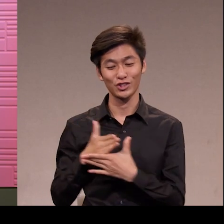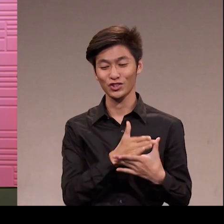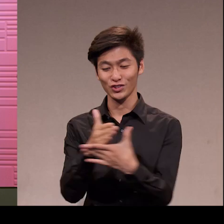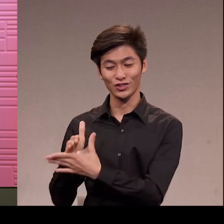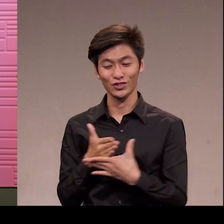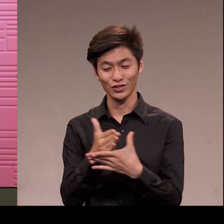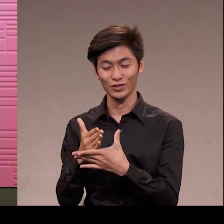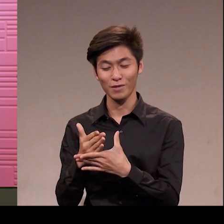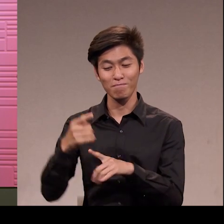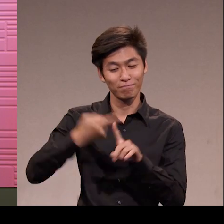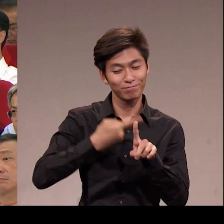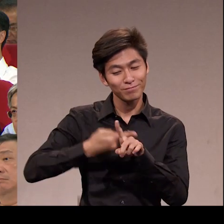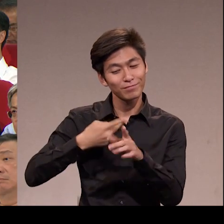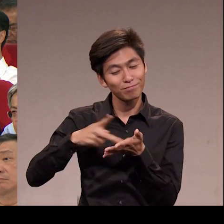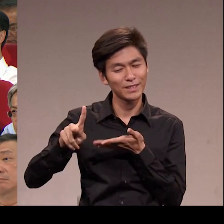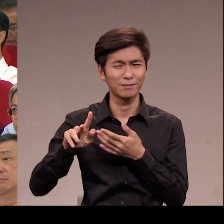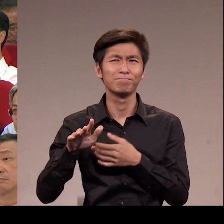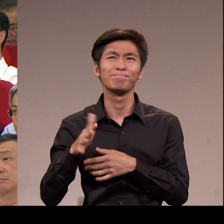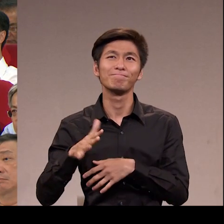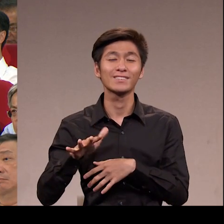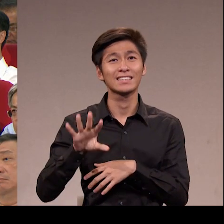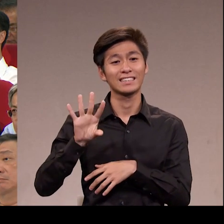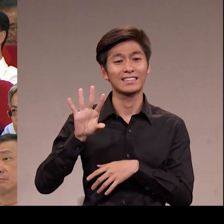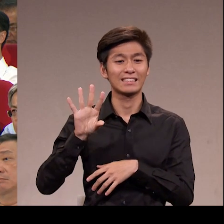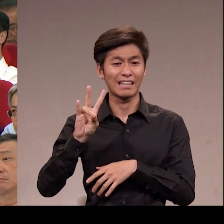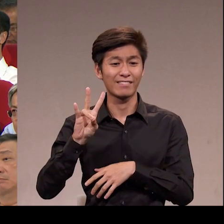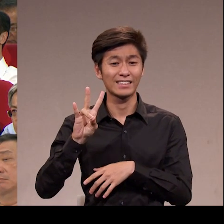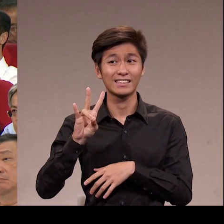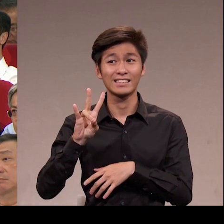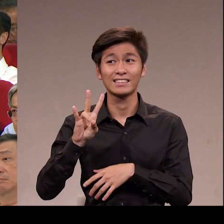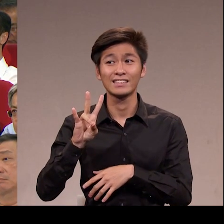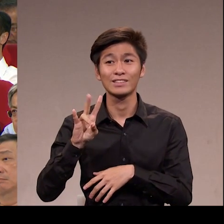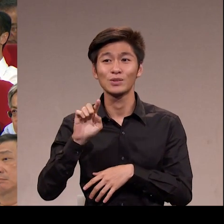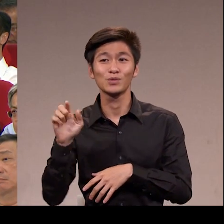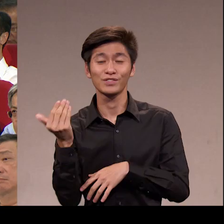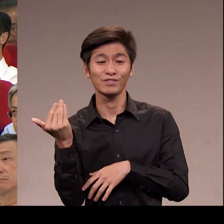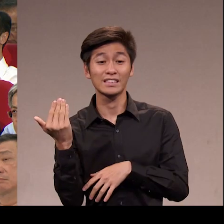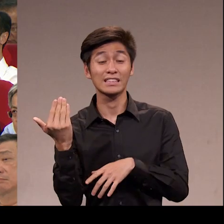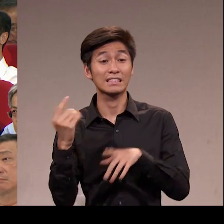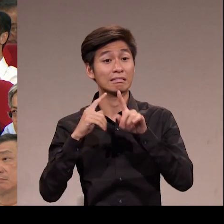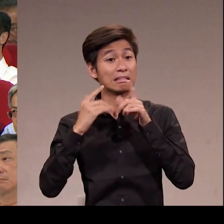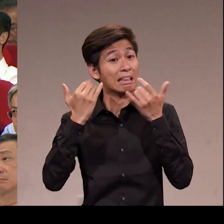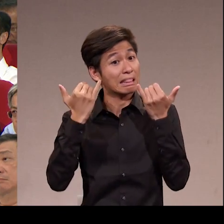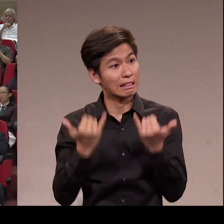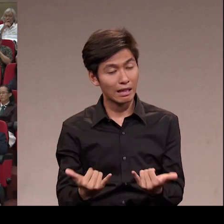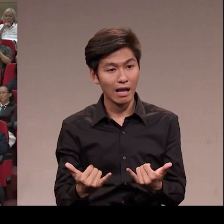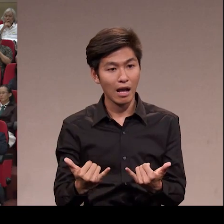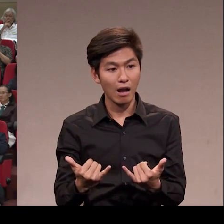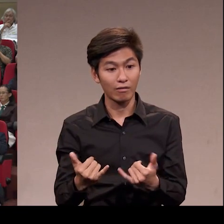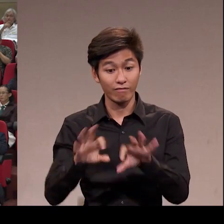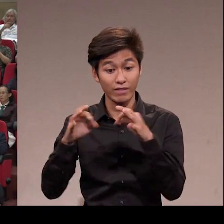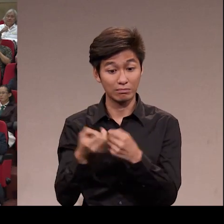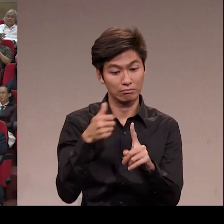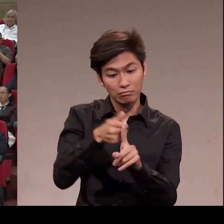The monthly phone bill back then was about $7.50. Now, everyone in the house owns a hand phone,